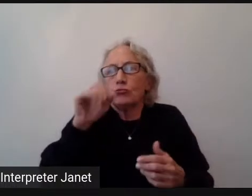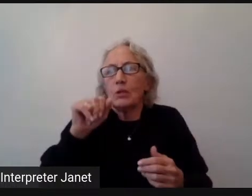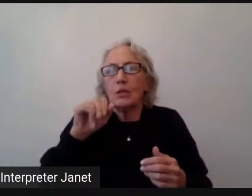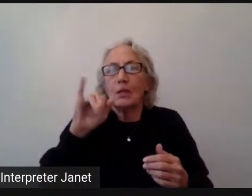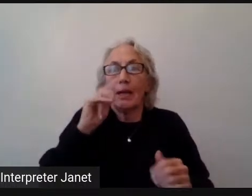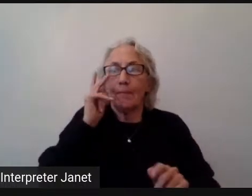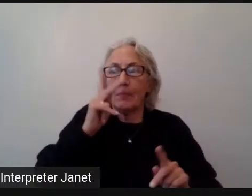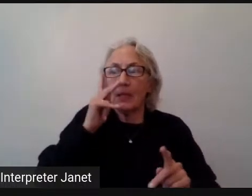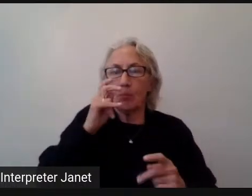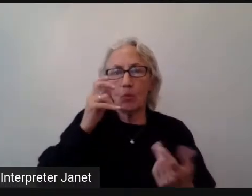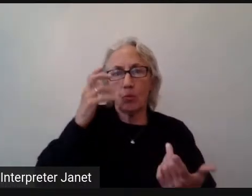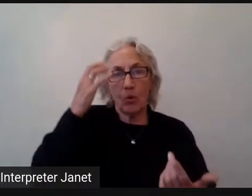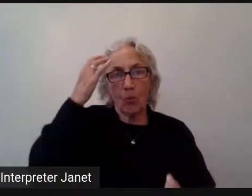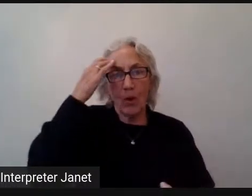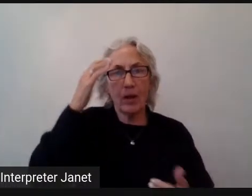was not -- it was something extra that Joomla had in some